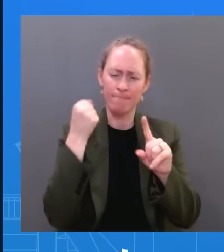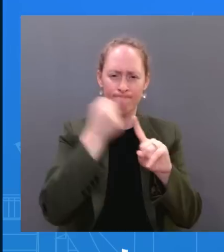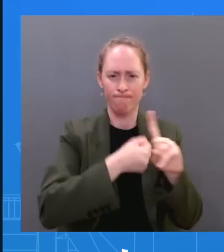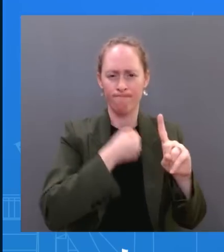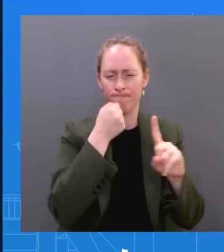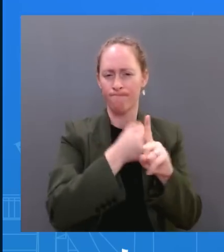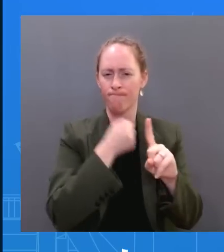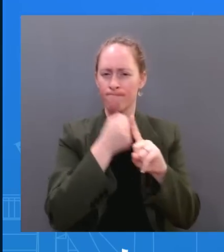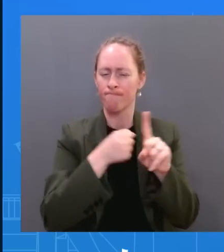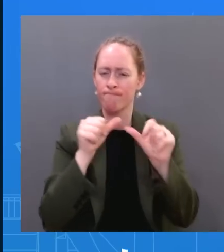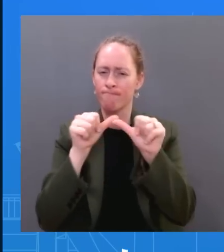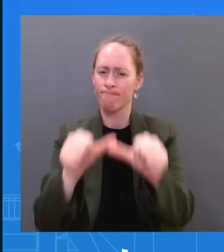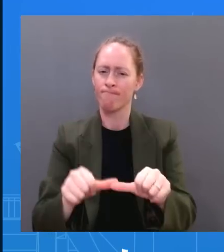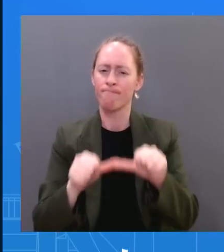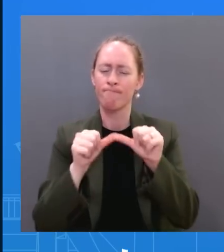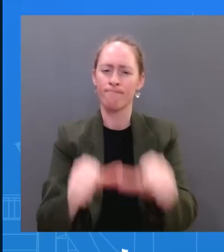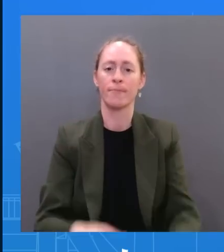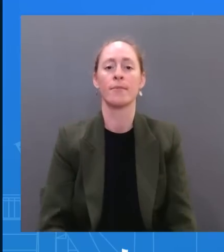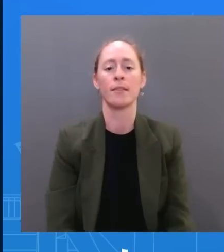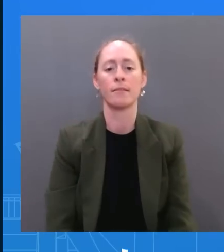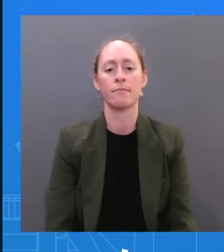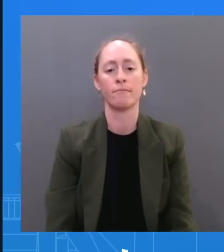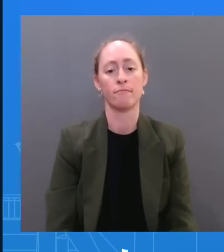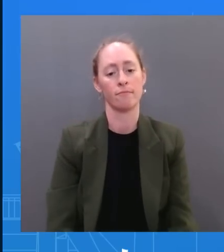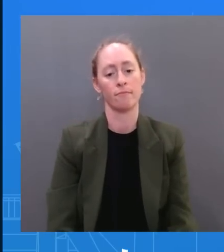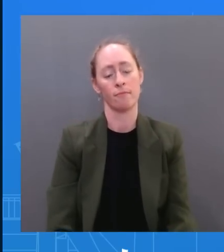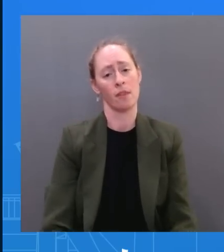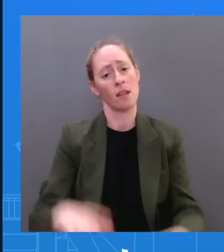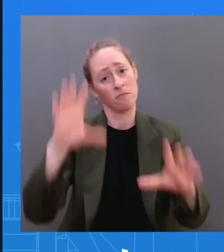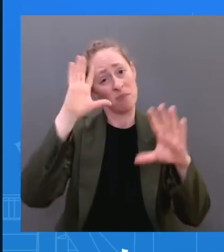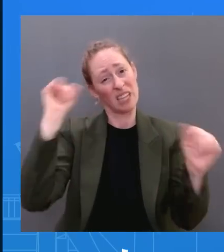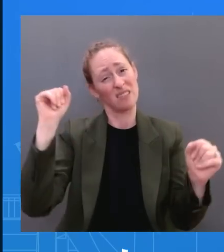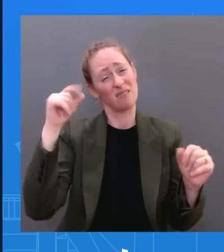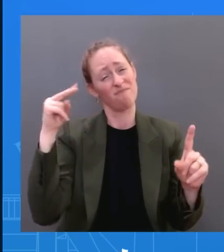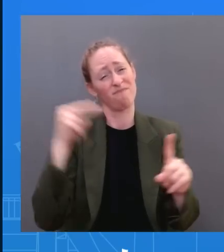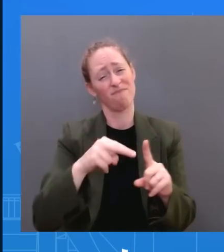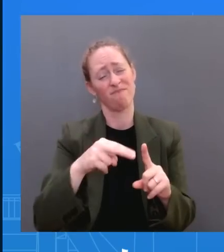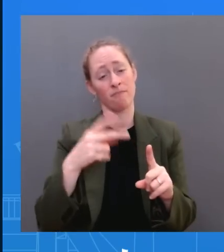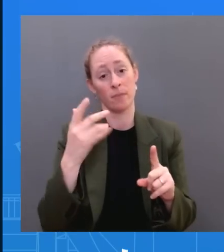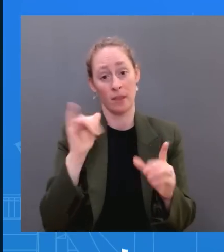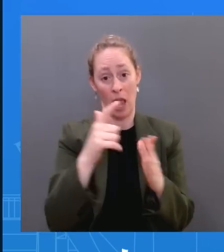that the bipartisan legislation that he signed today on gun reform will start to save lives.